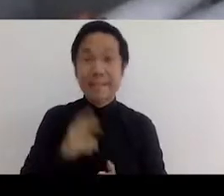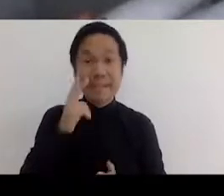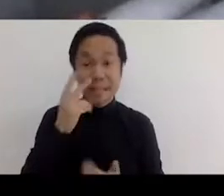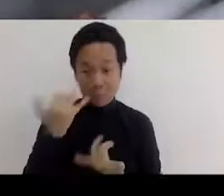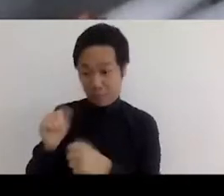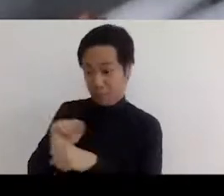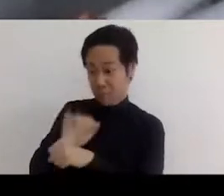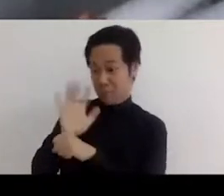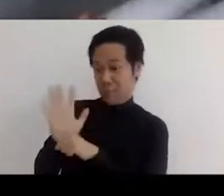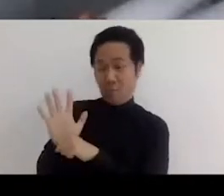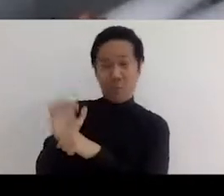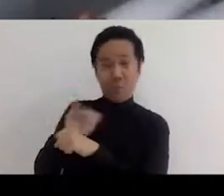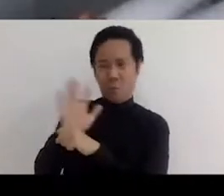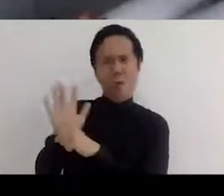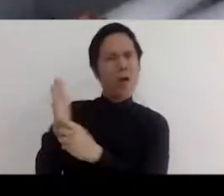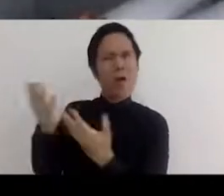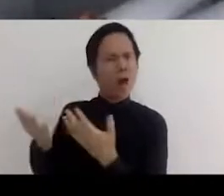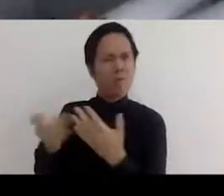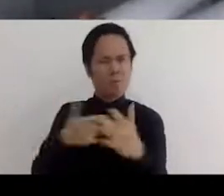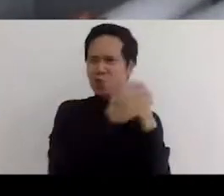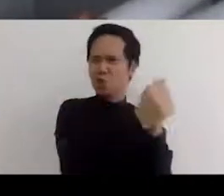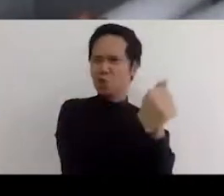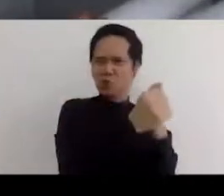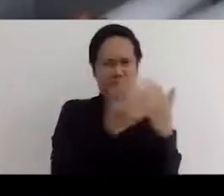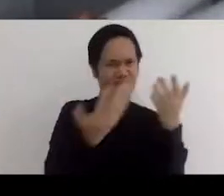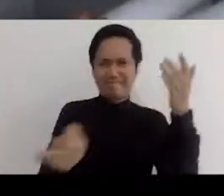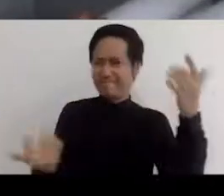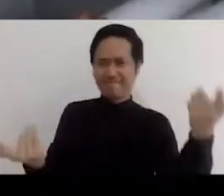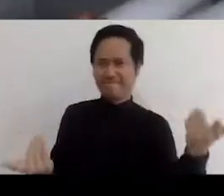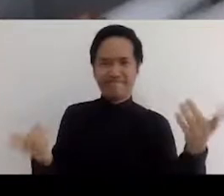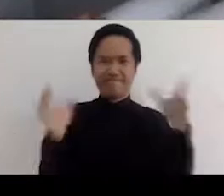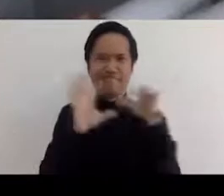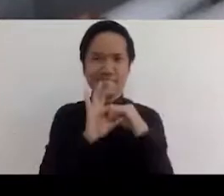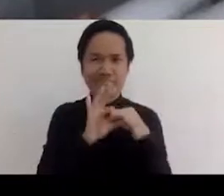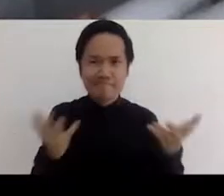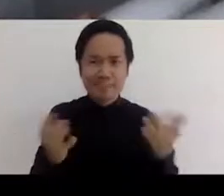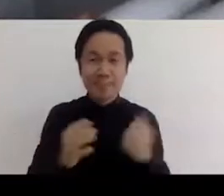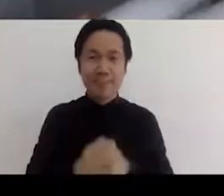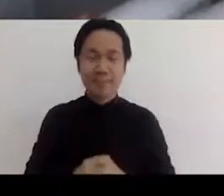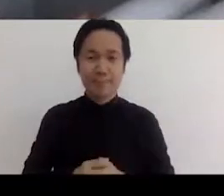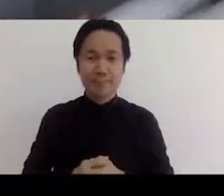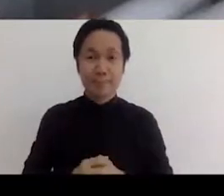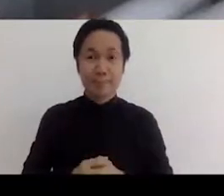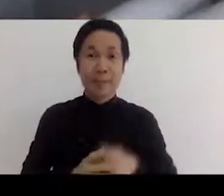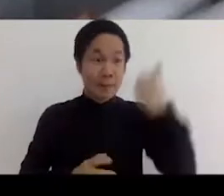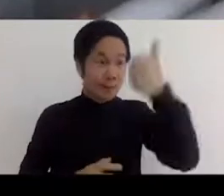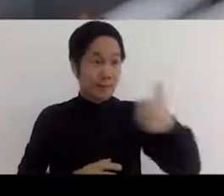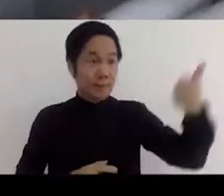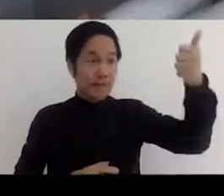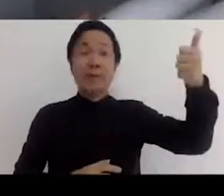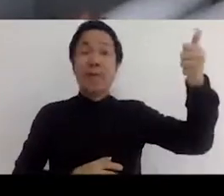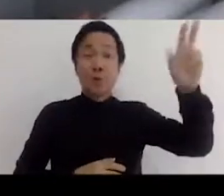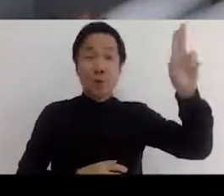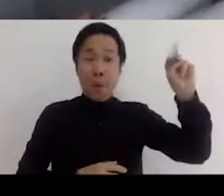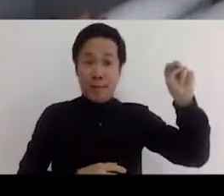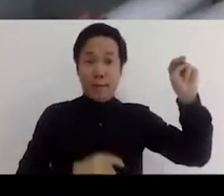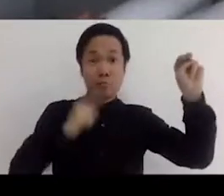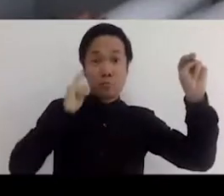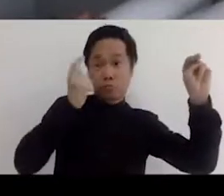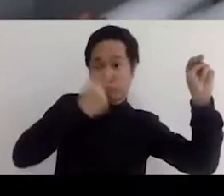This is one of a number of policy briefs and one of the first on persons with disabilities specifically.